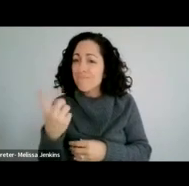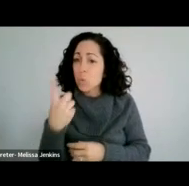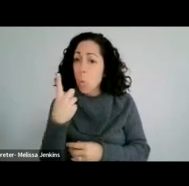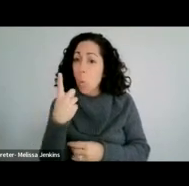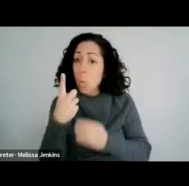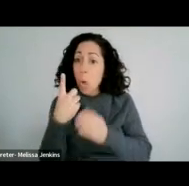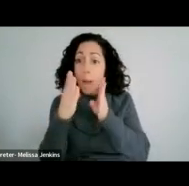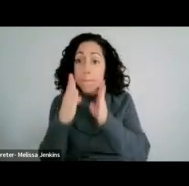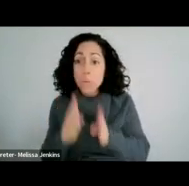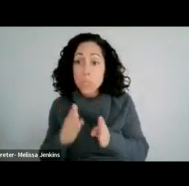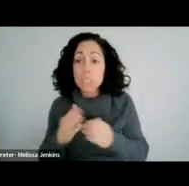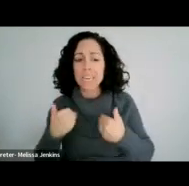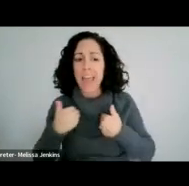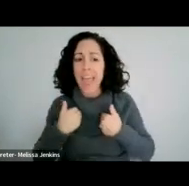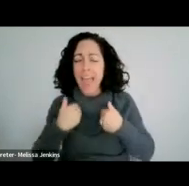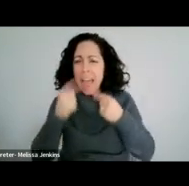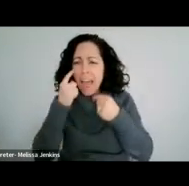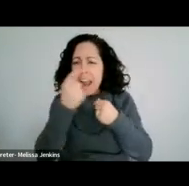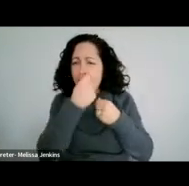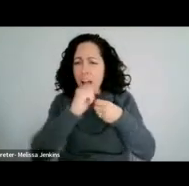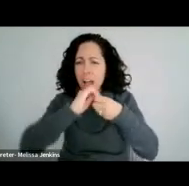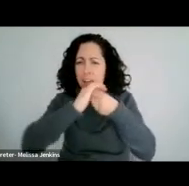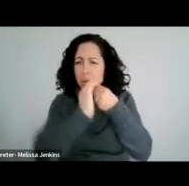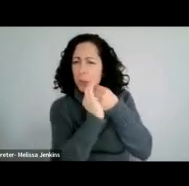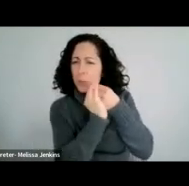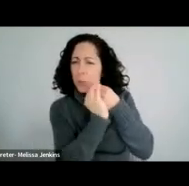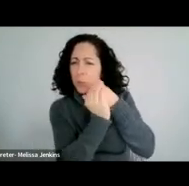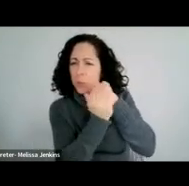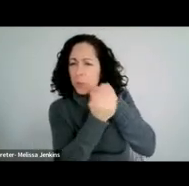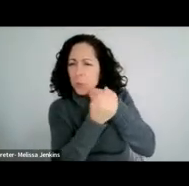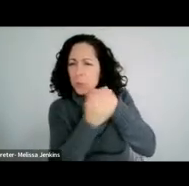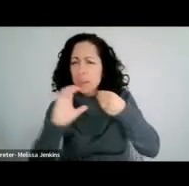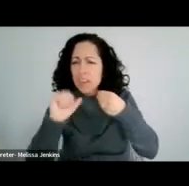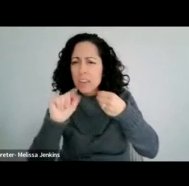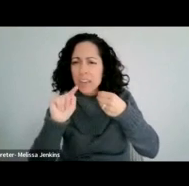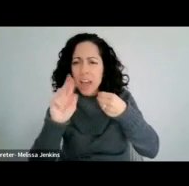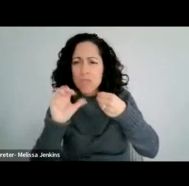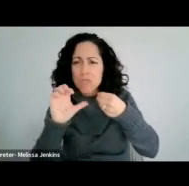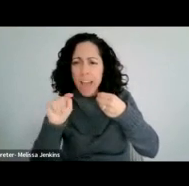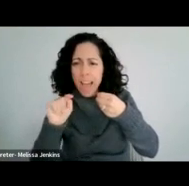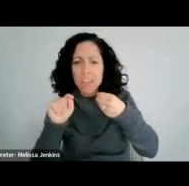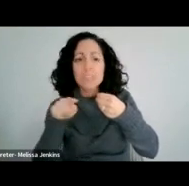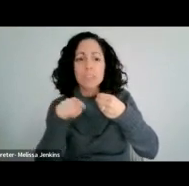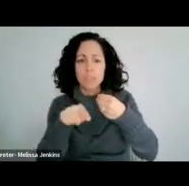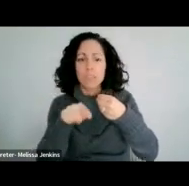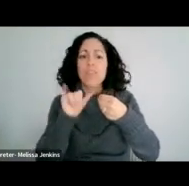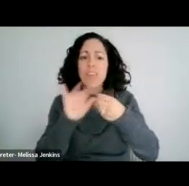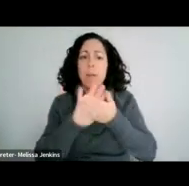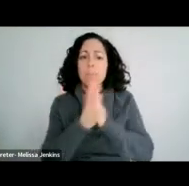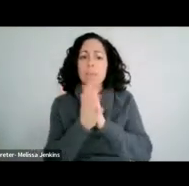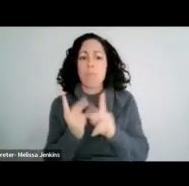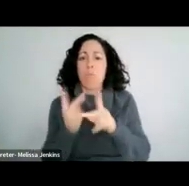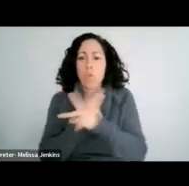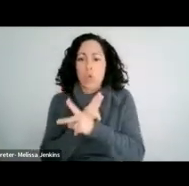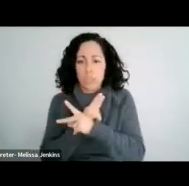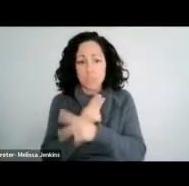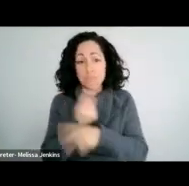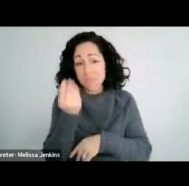Both are considered not treatment related. Cataracts are known to occur as part of background